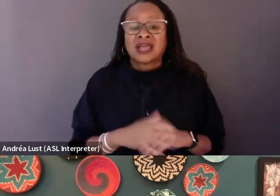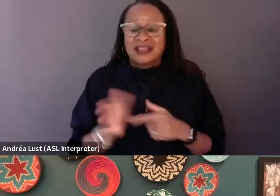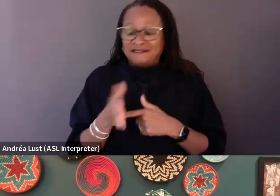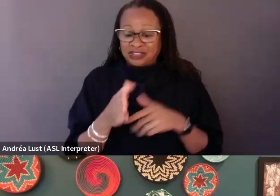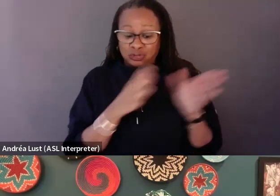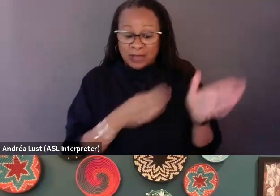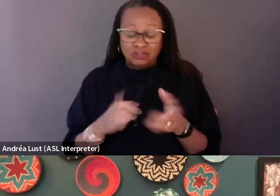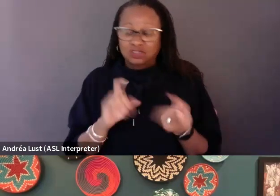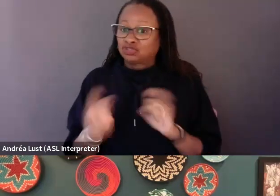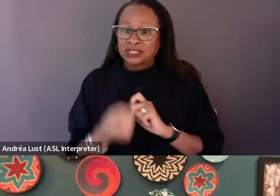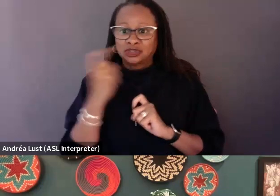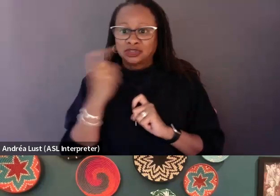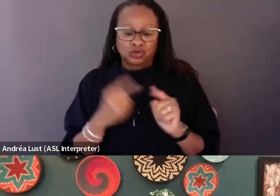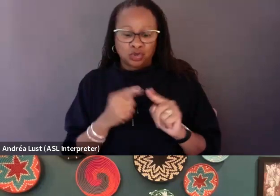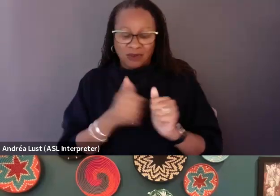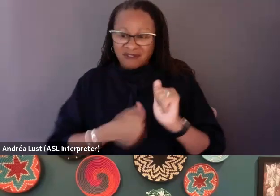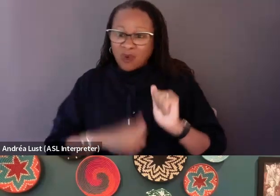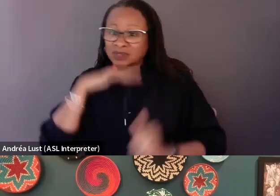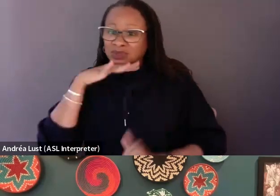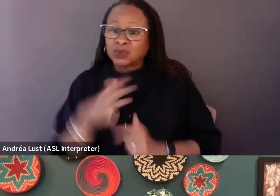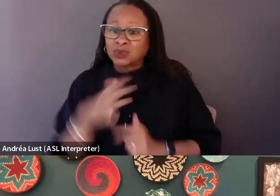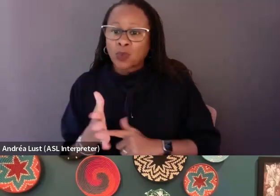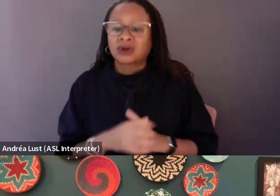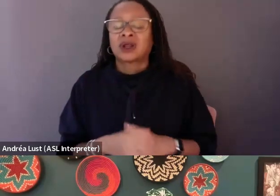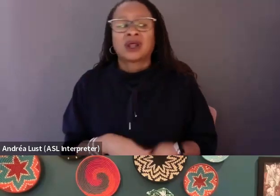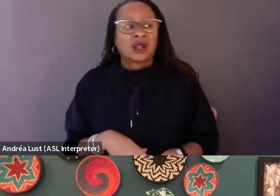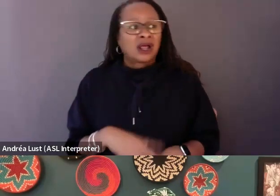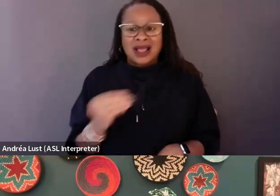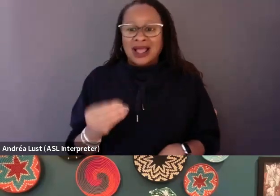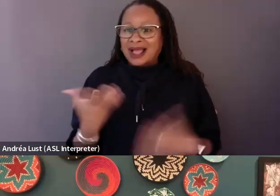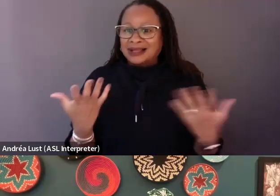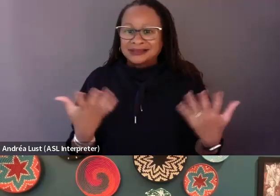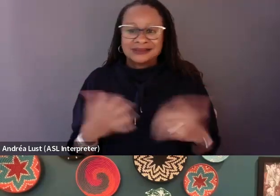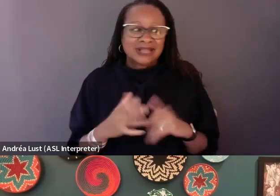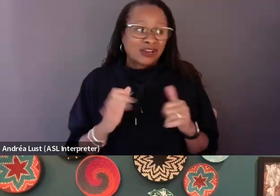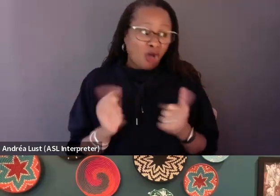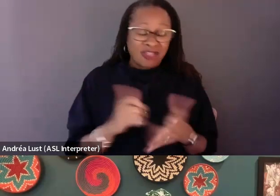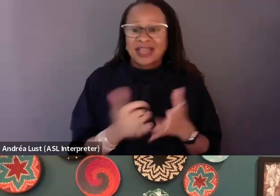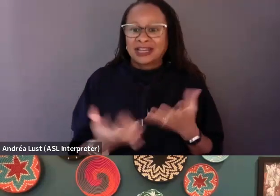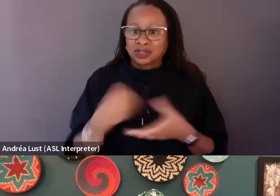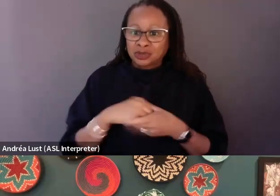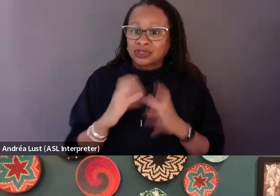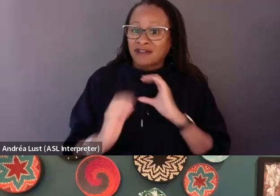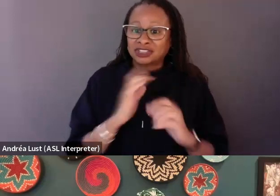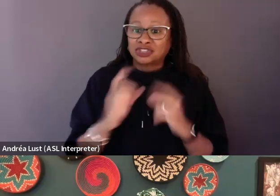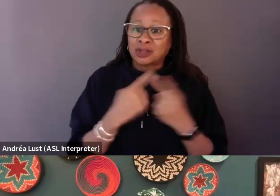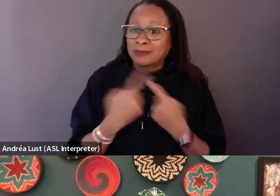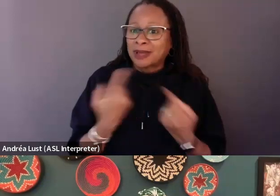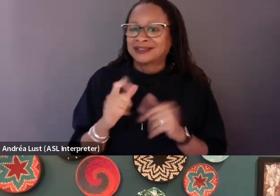And in the middle of all of this, there's also this conversation around sustainability. And I think what Sarvnik and I used to talk about is like,